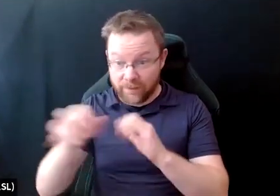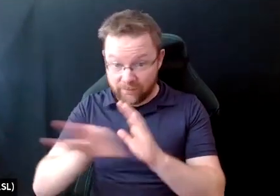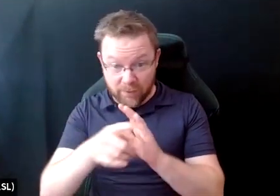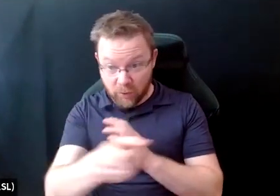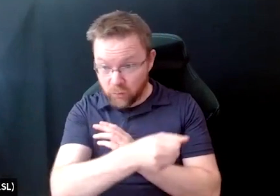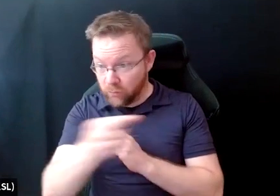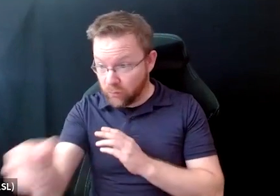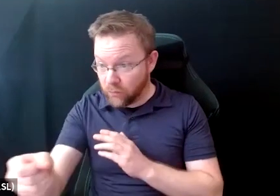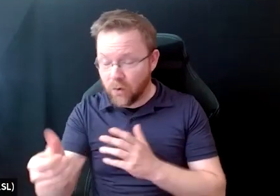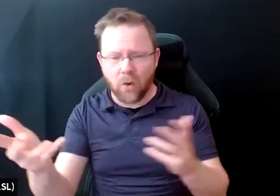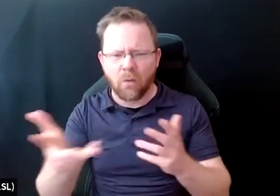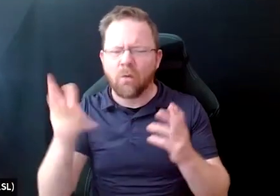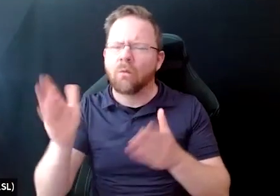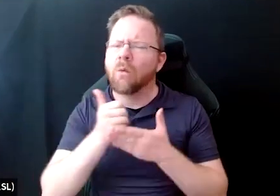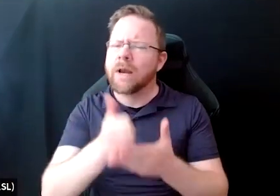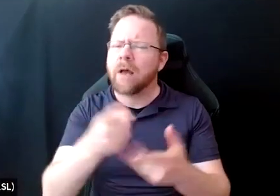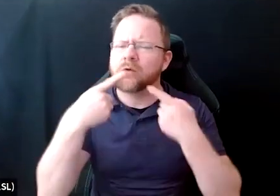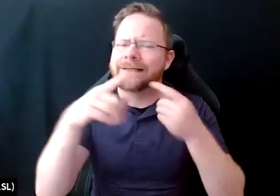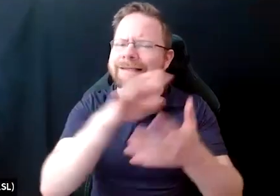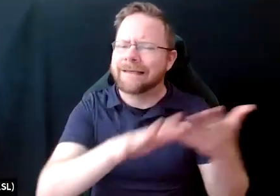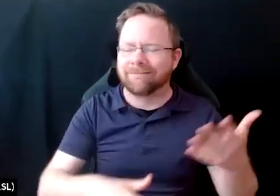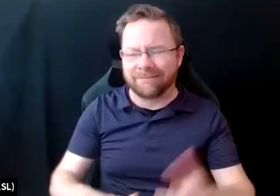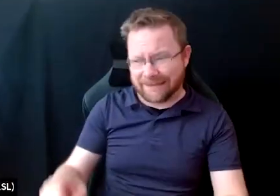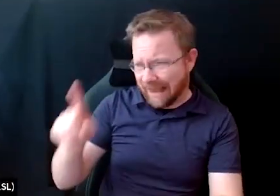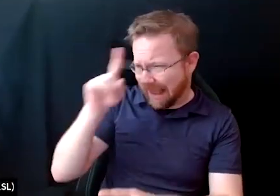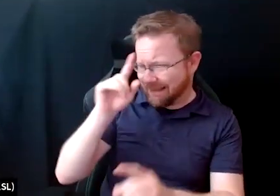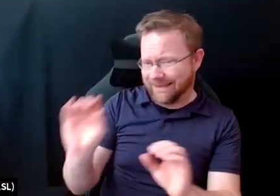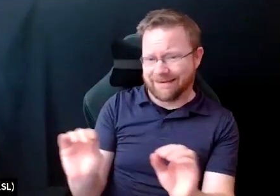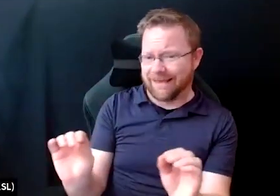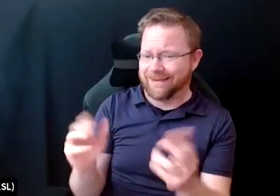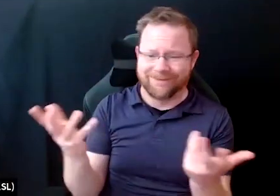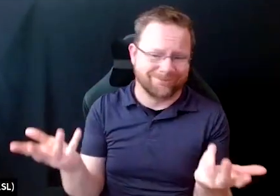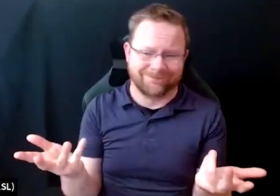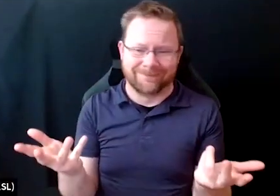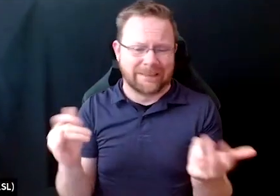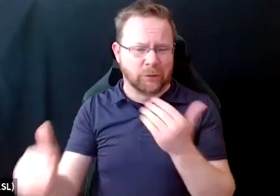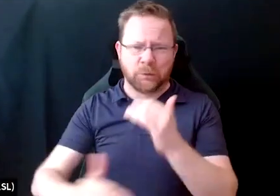I don't think anything, and this is just too much for me.